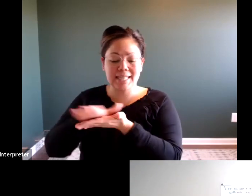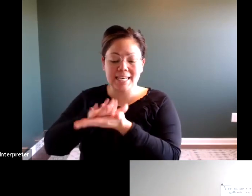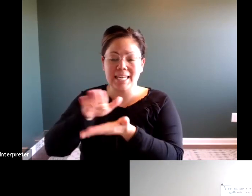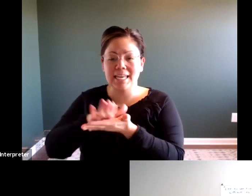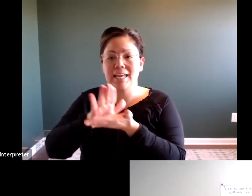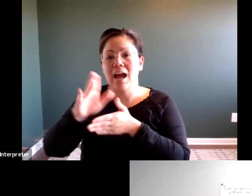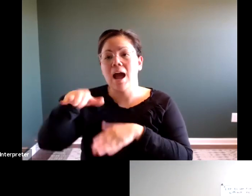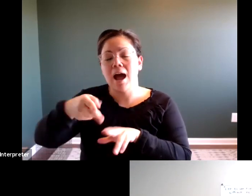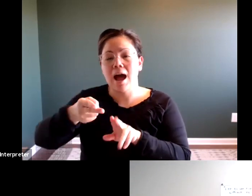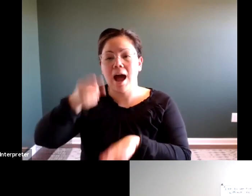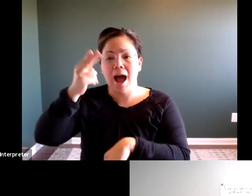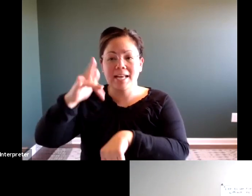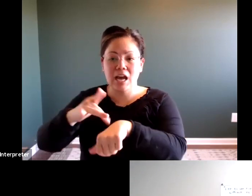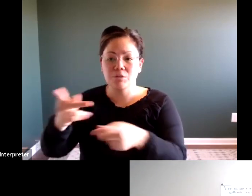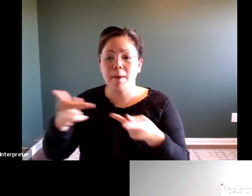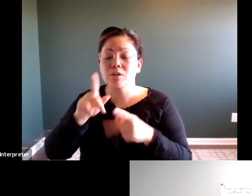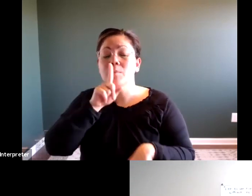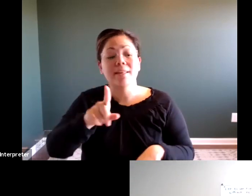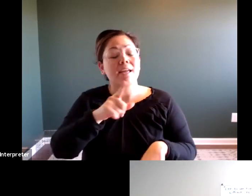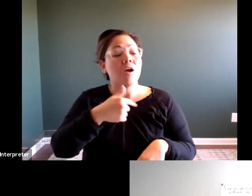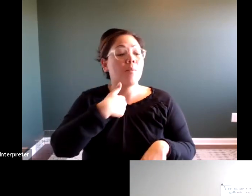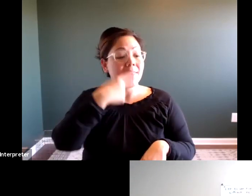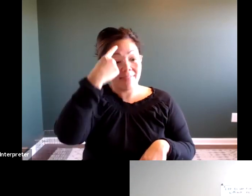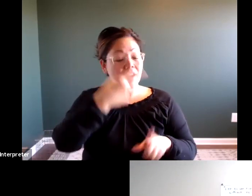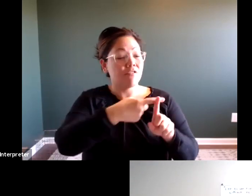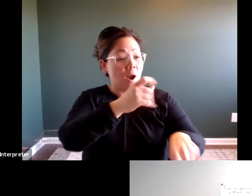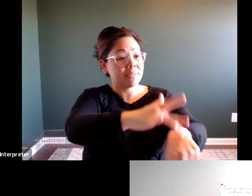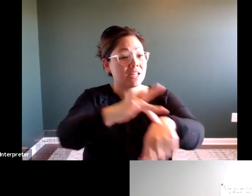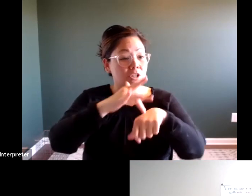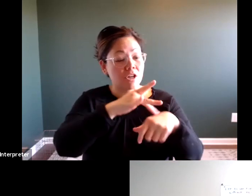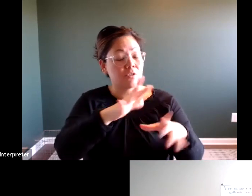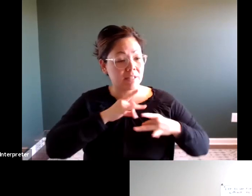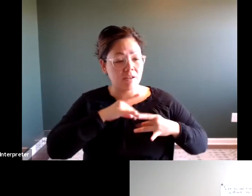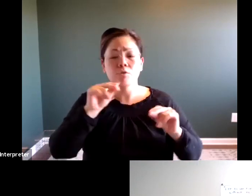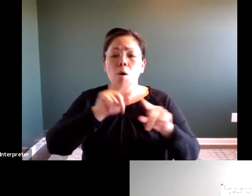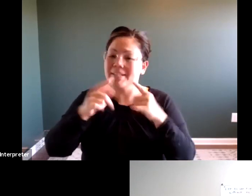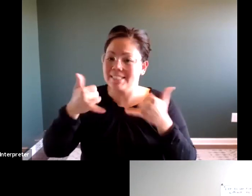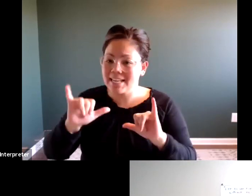Like I mentioned, we don't believe that you really get it as much from surfaces but still possibility if you have a lot of high contact